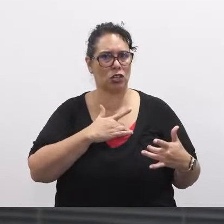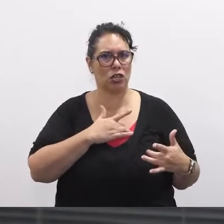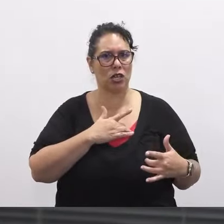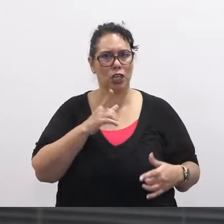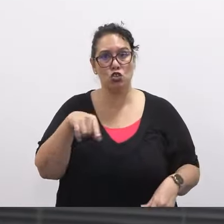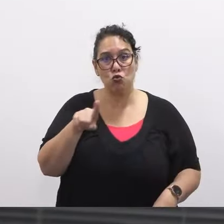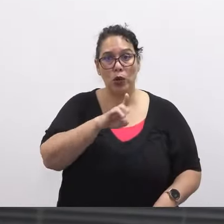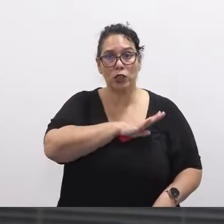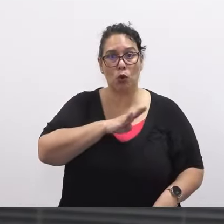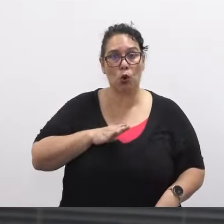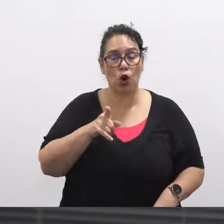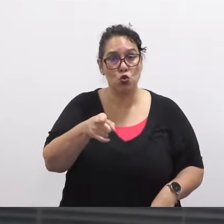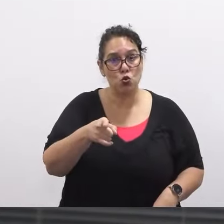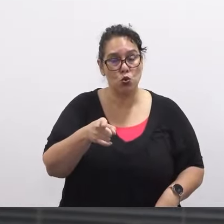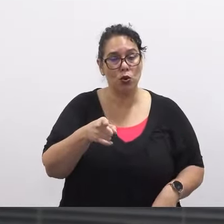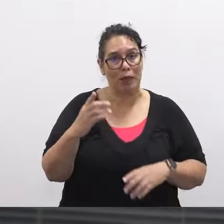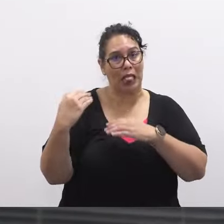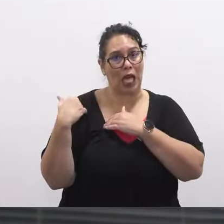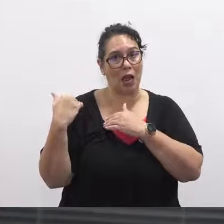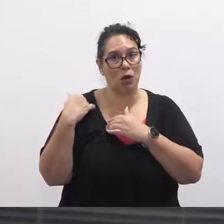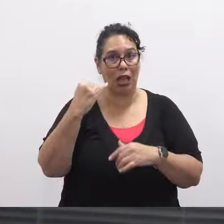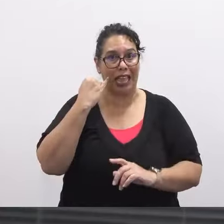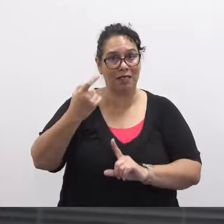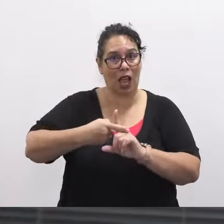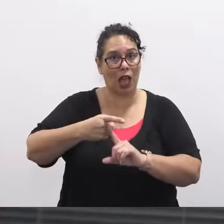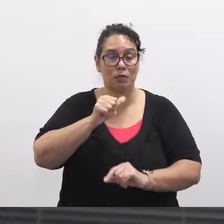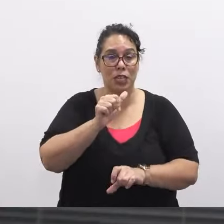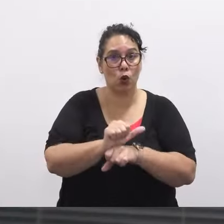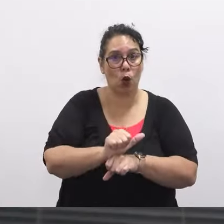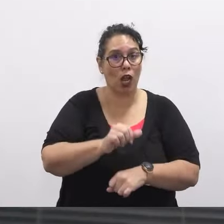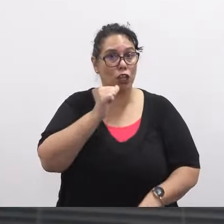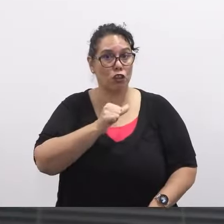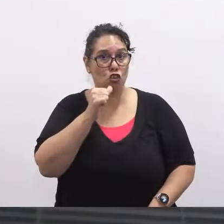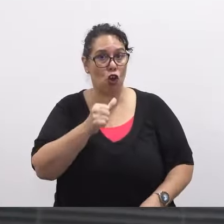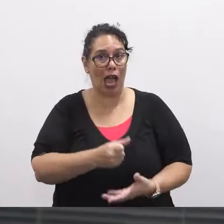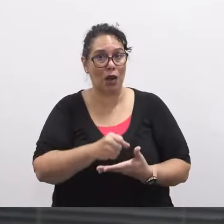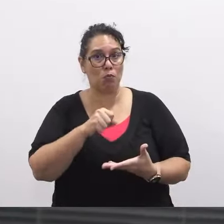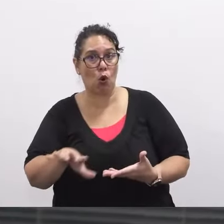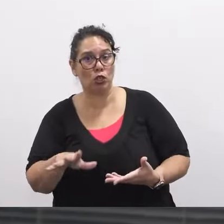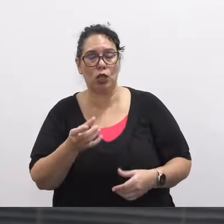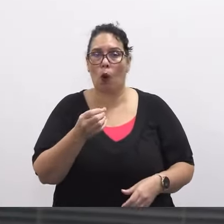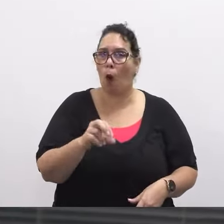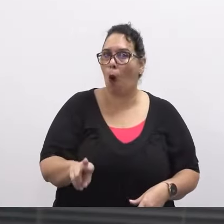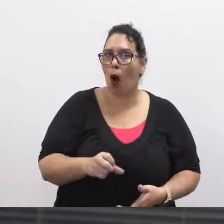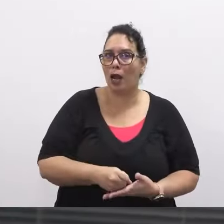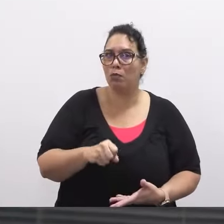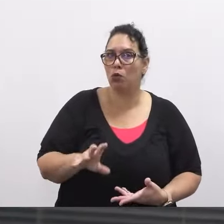you could be killed liable if the condom didn't work and the girl had an abortion or the abortion went faulty,